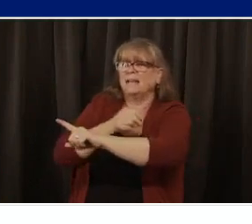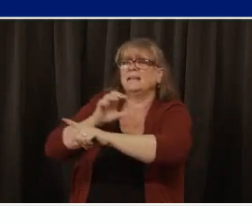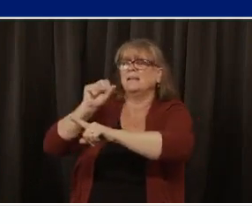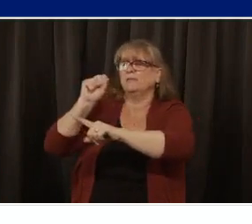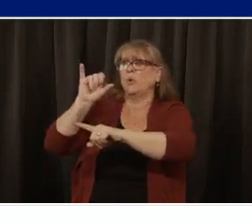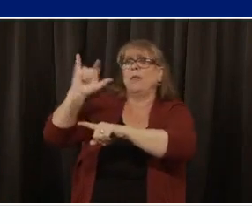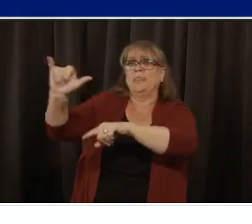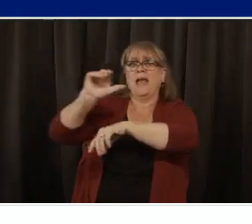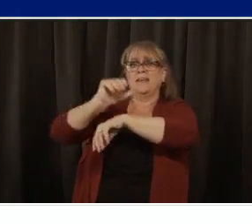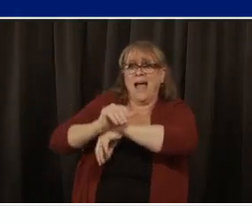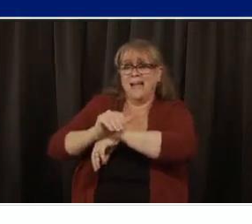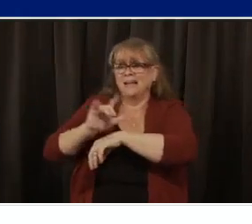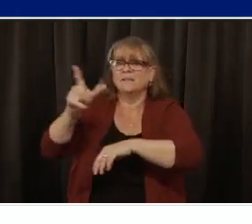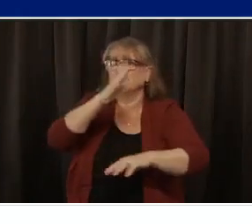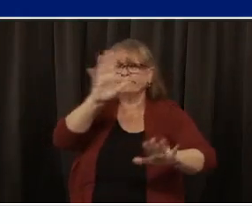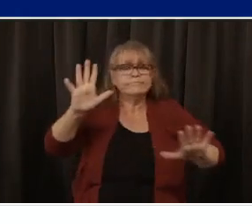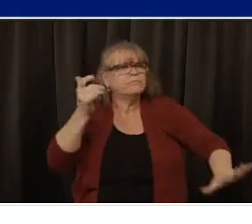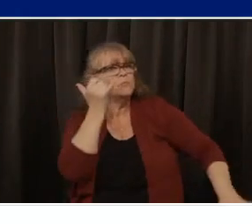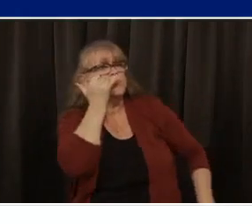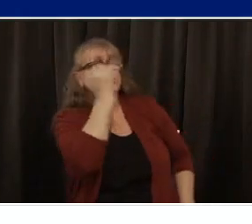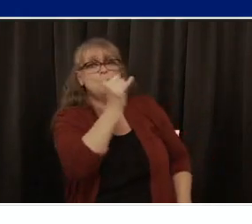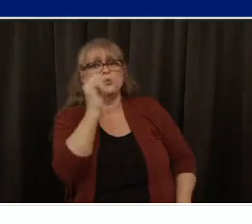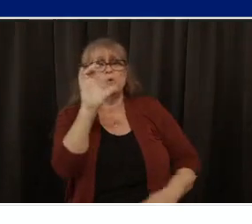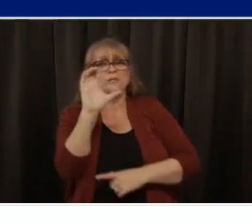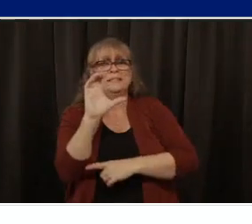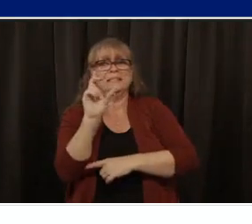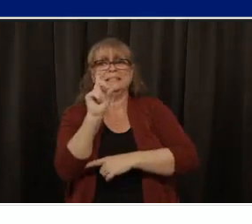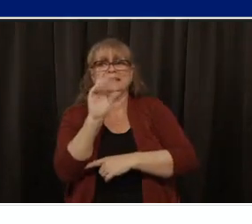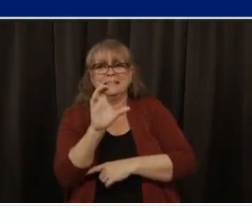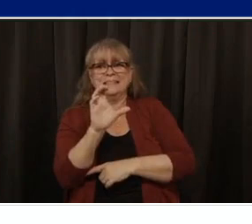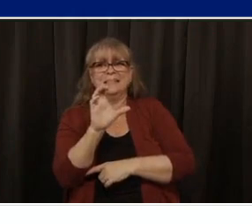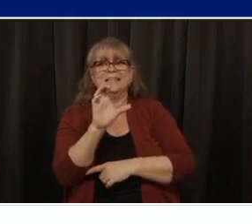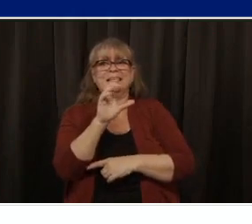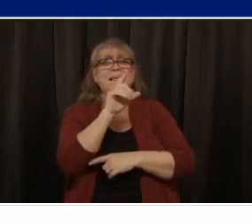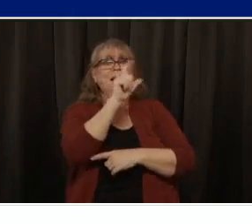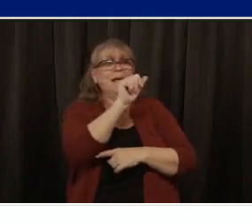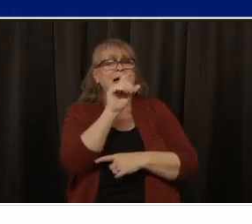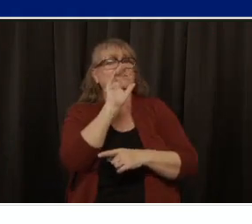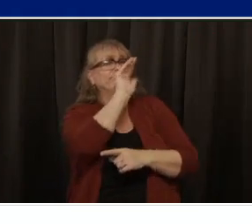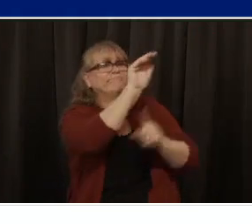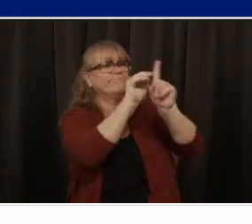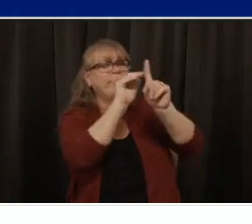review the lot numbers to assure that there were no other events similarly happening for these